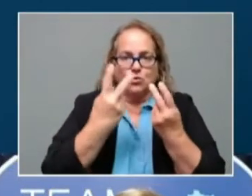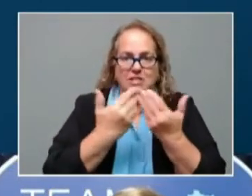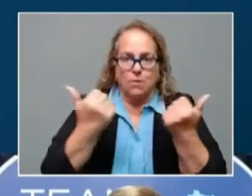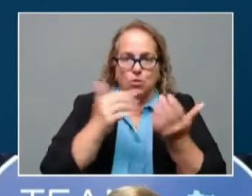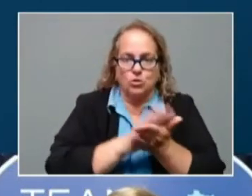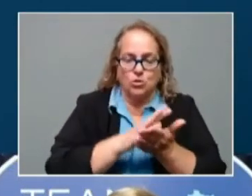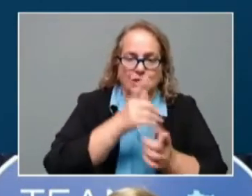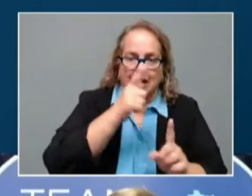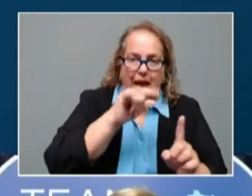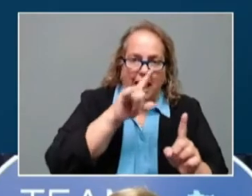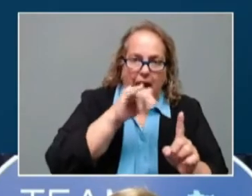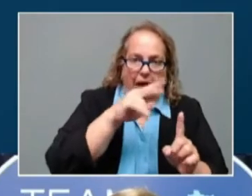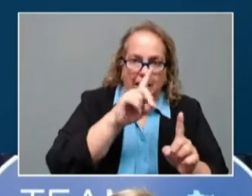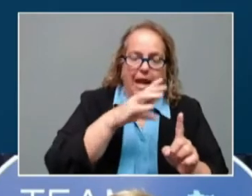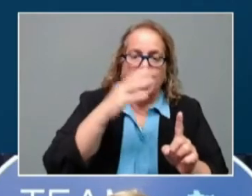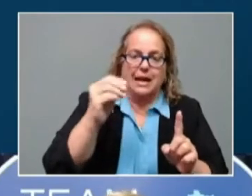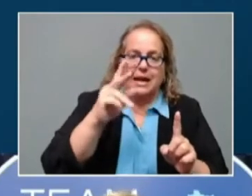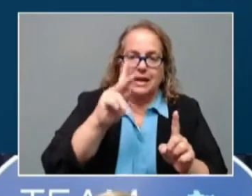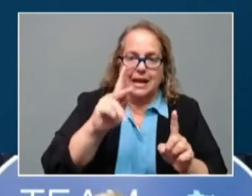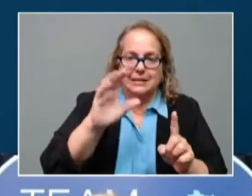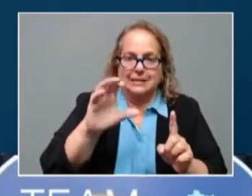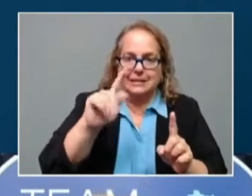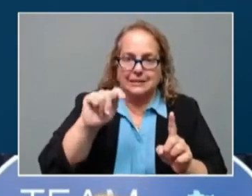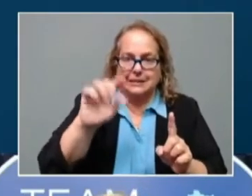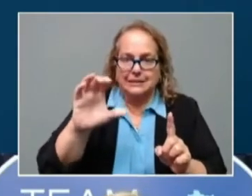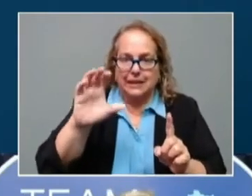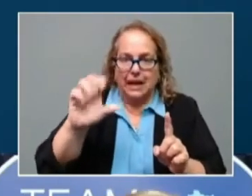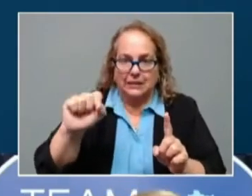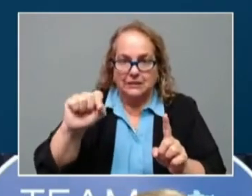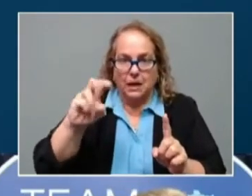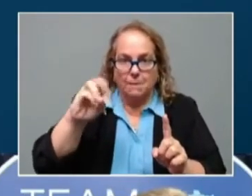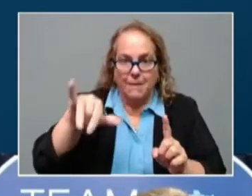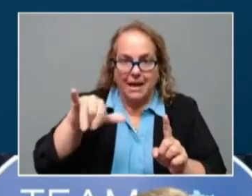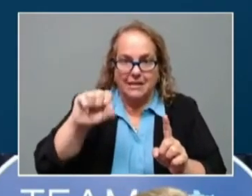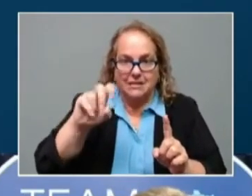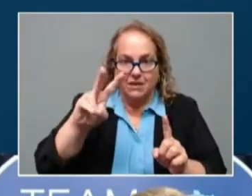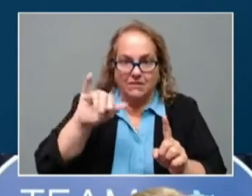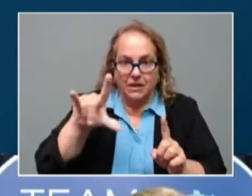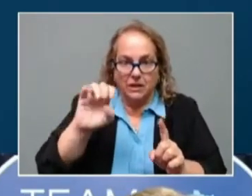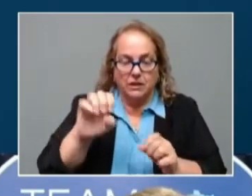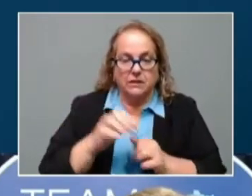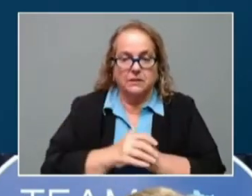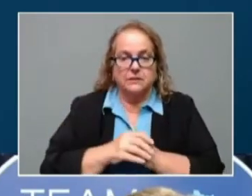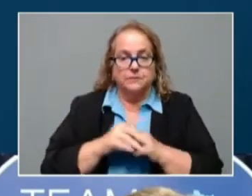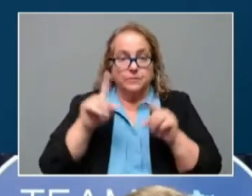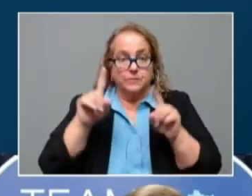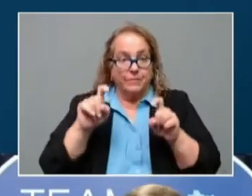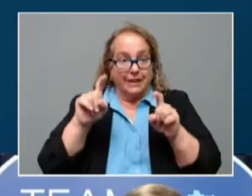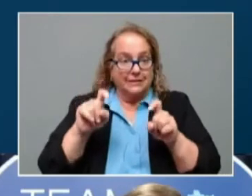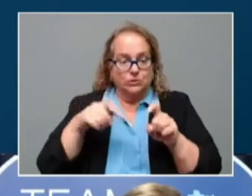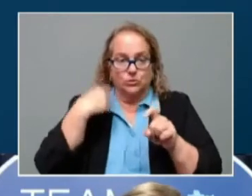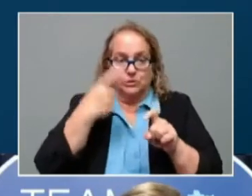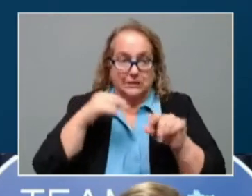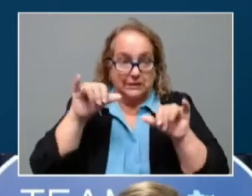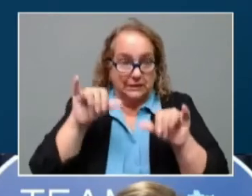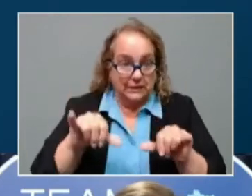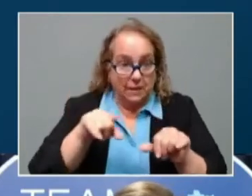TCS Maysville testing um remains the same areas. Again, this alleviates